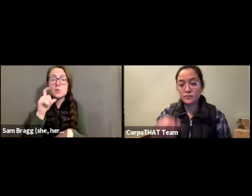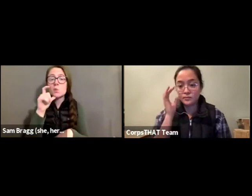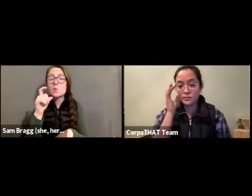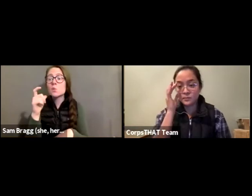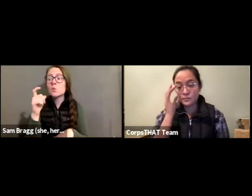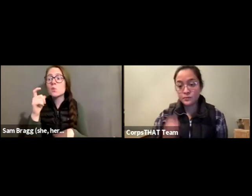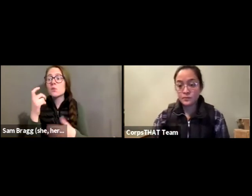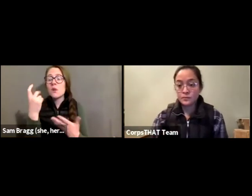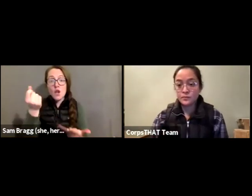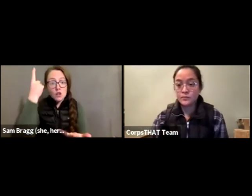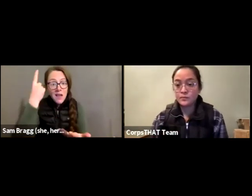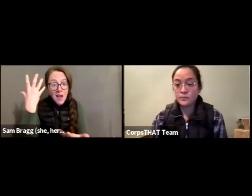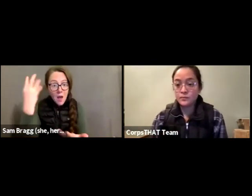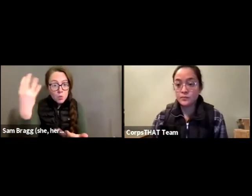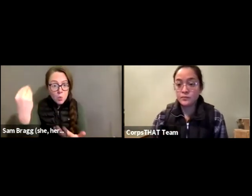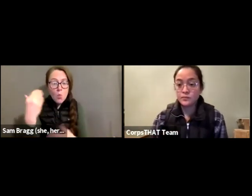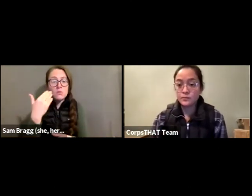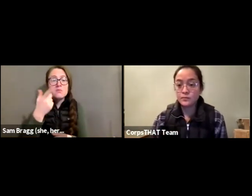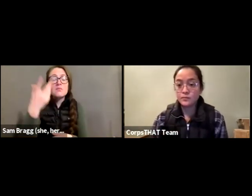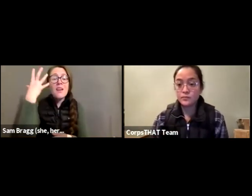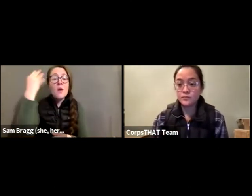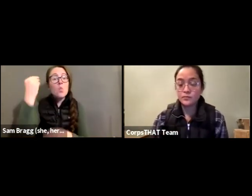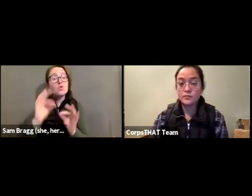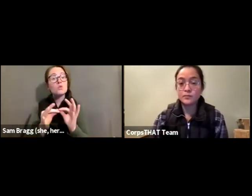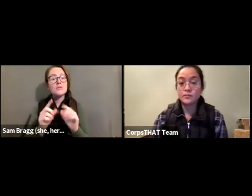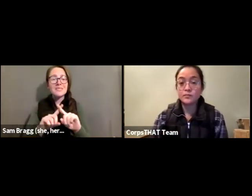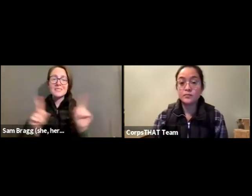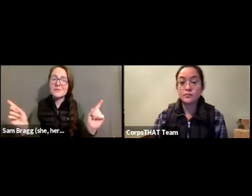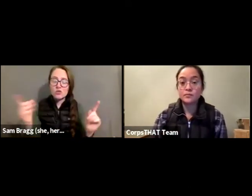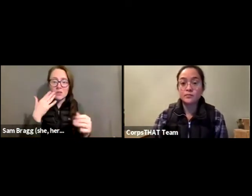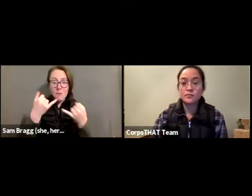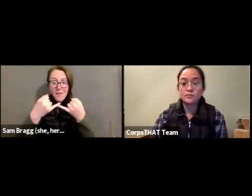jobs outside it takes experience it takes understanding of the outdoors and it takes